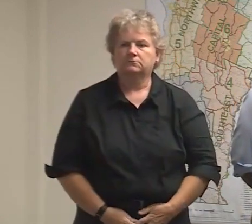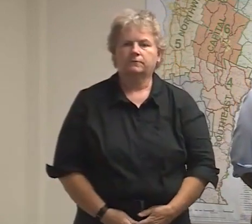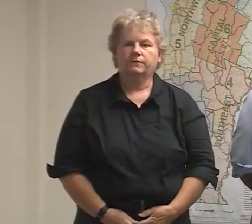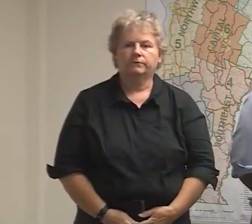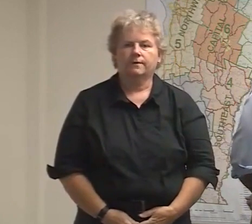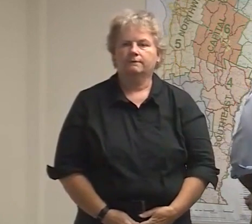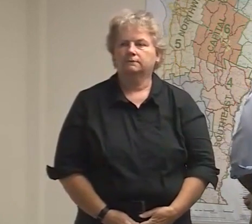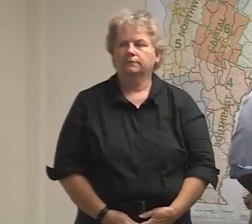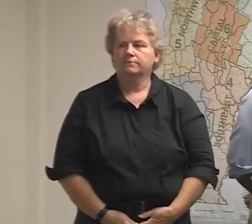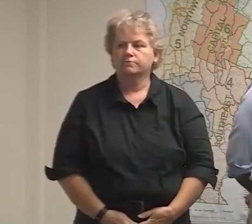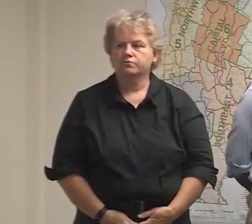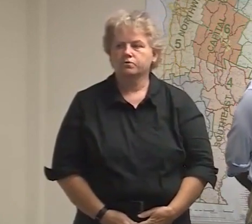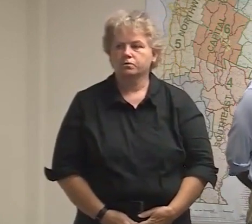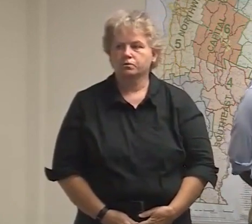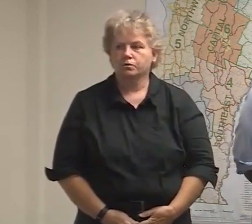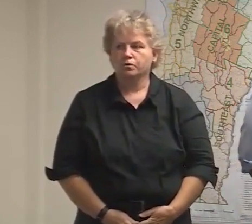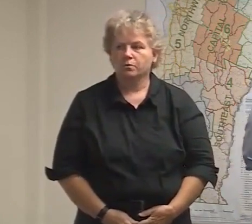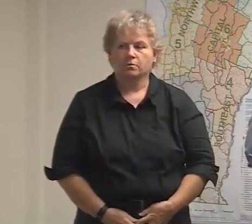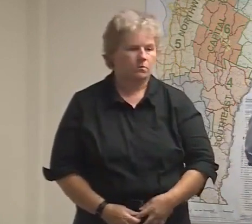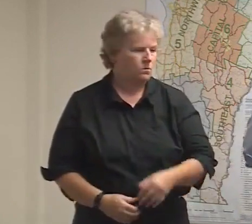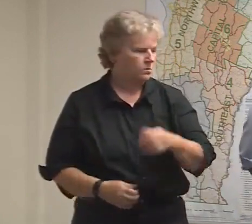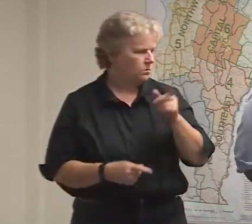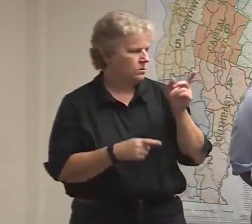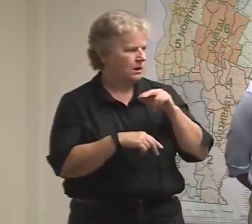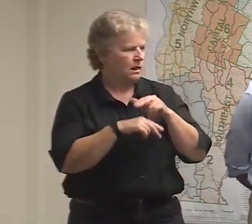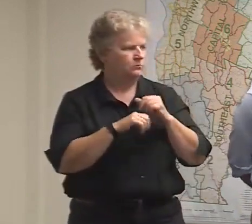BUT THUS FAR, WE HAVEN’T HAD A NEED TO DEPLOY THEM YET.